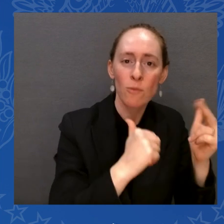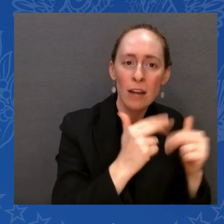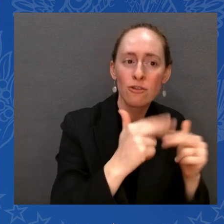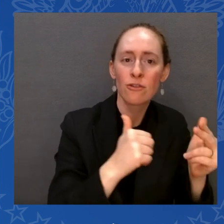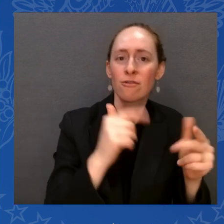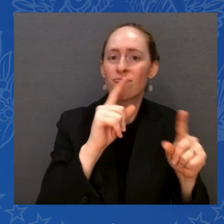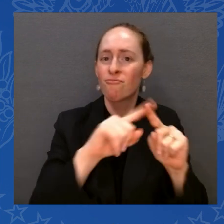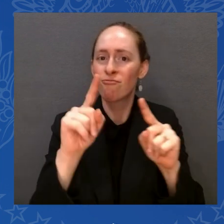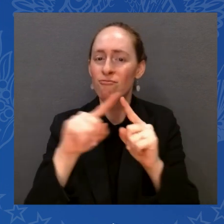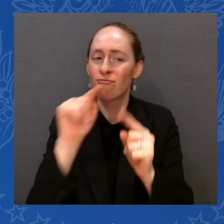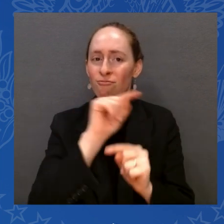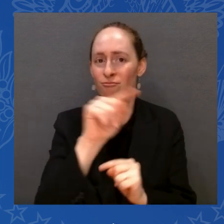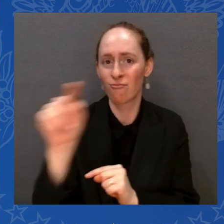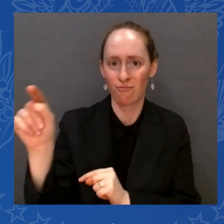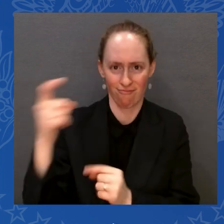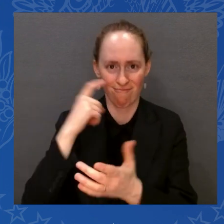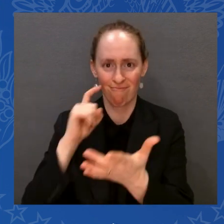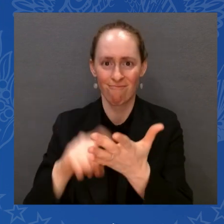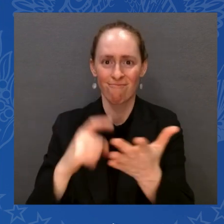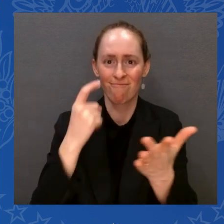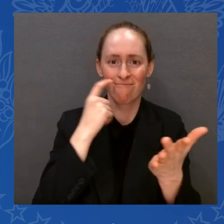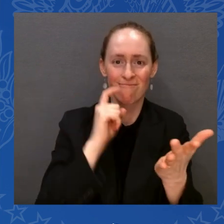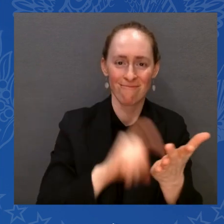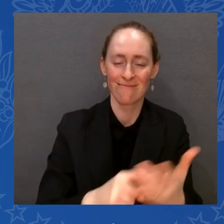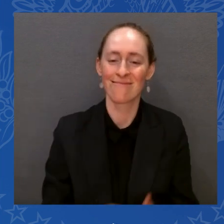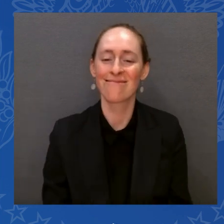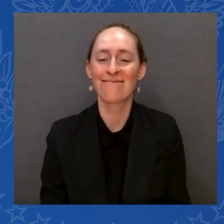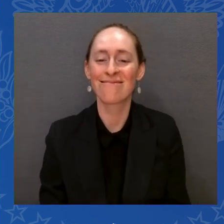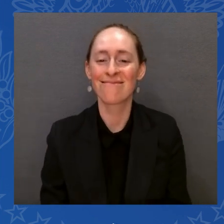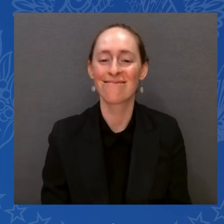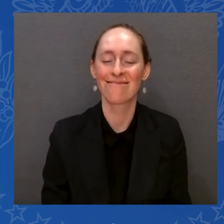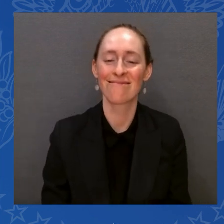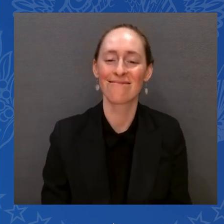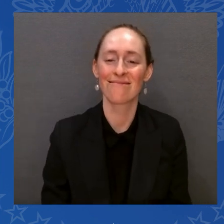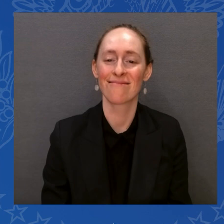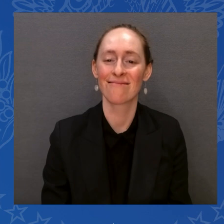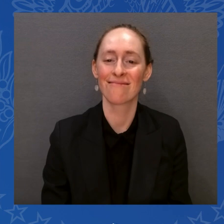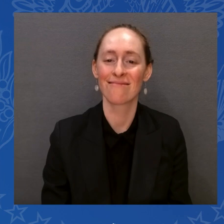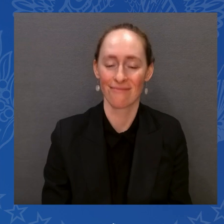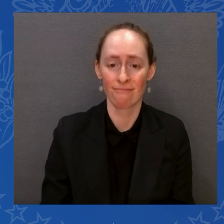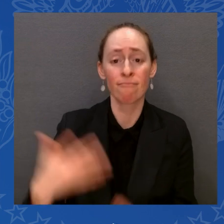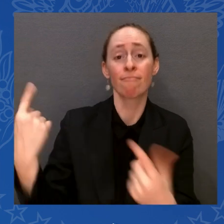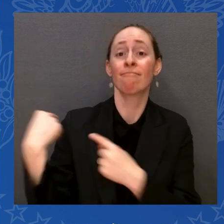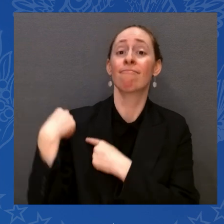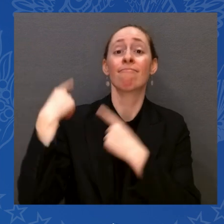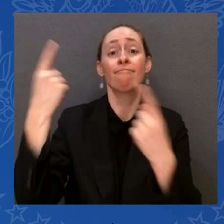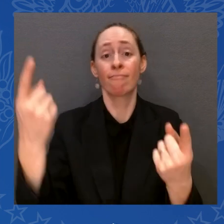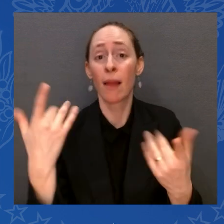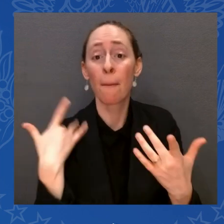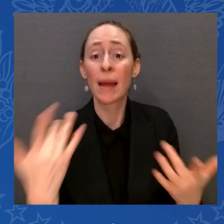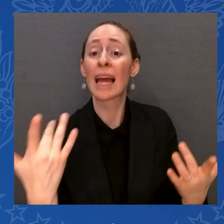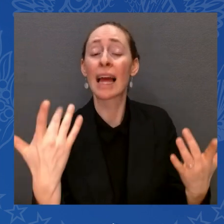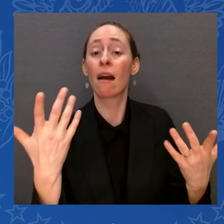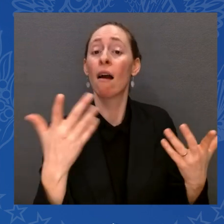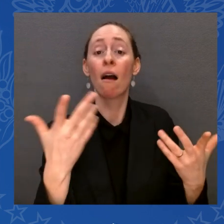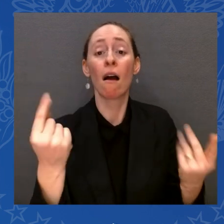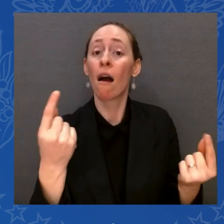we've imported products from abroad and sent jobs overseas, because they thought it was cheaper to have a cheaper labor.